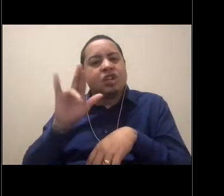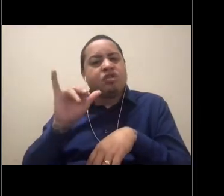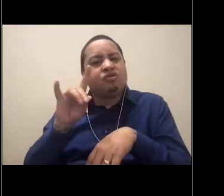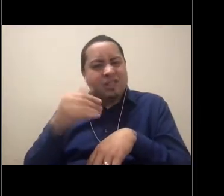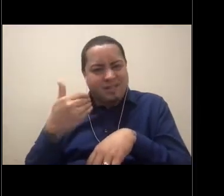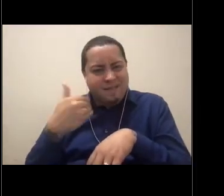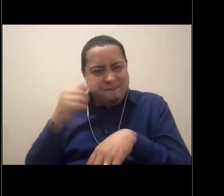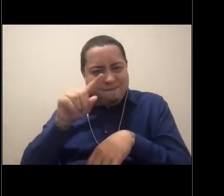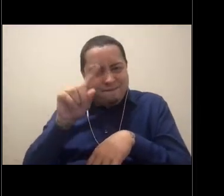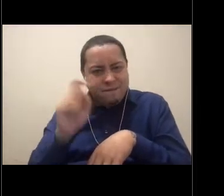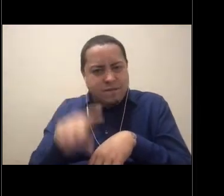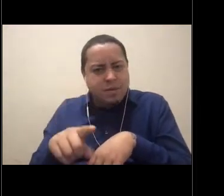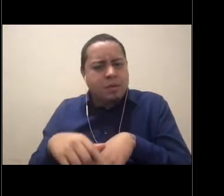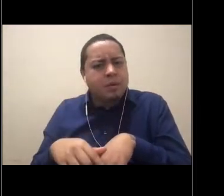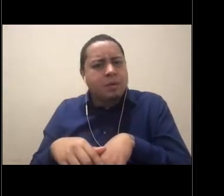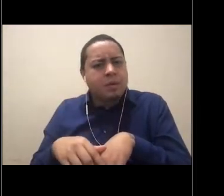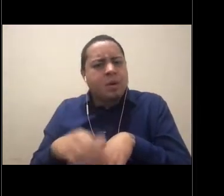why you have so many computers.